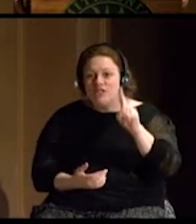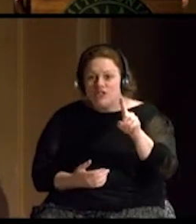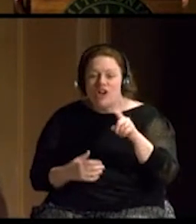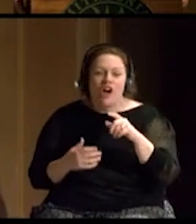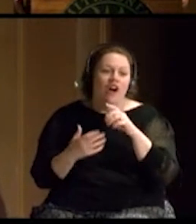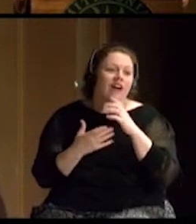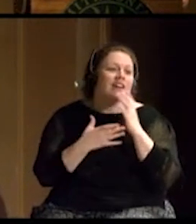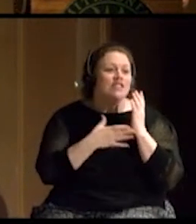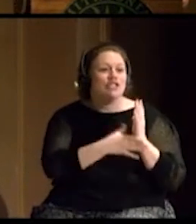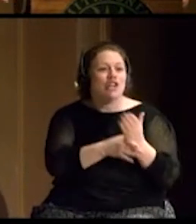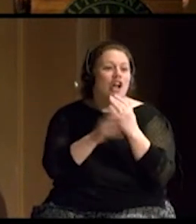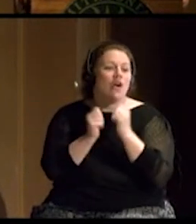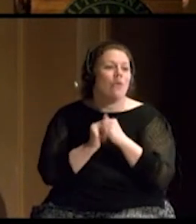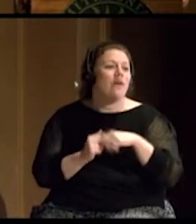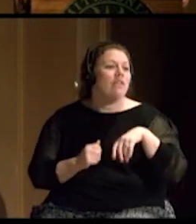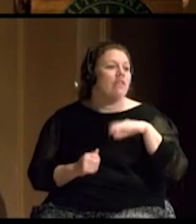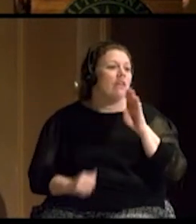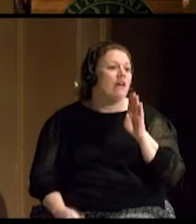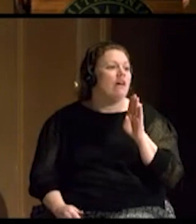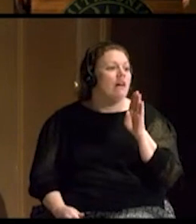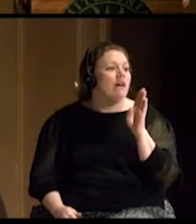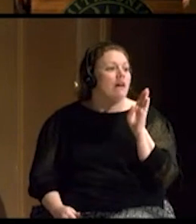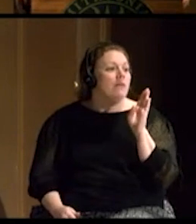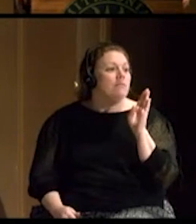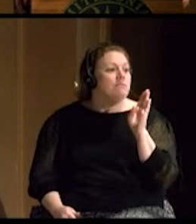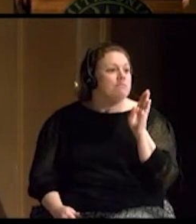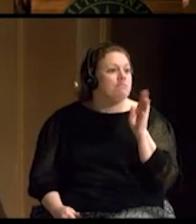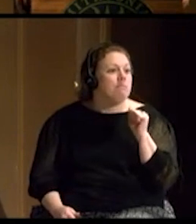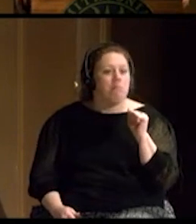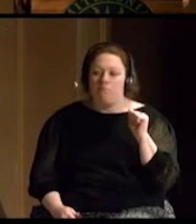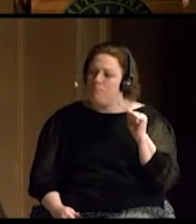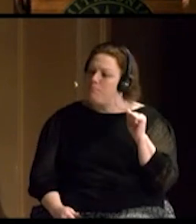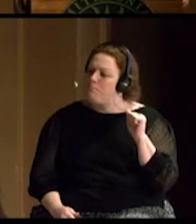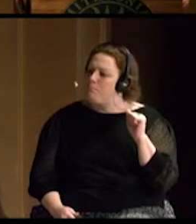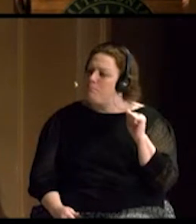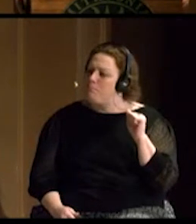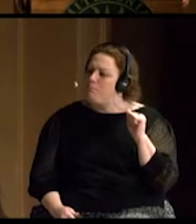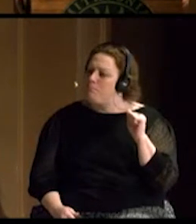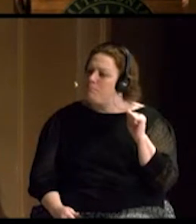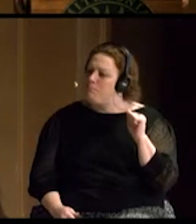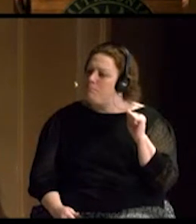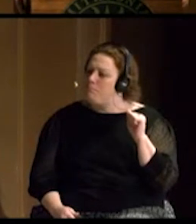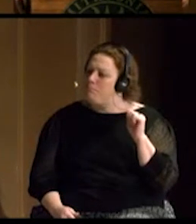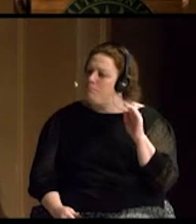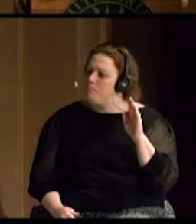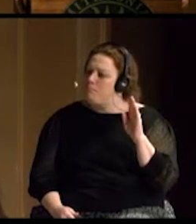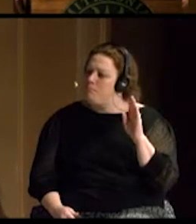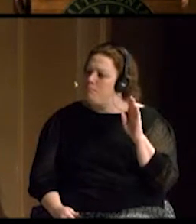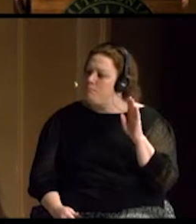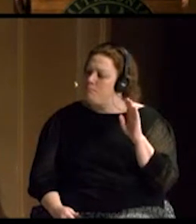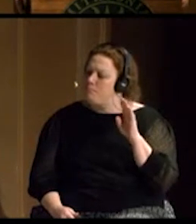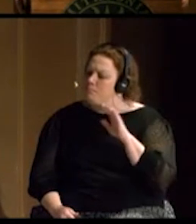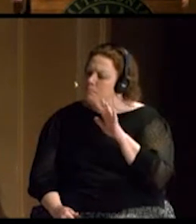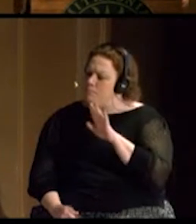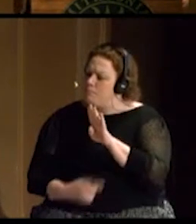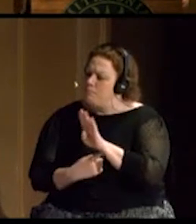and mentors and others, the research we do on fish macroevolution using phylogenetic approaches.